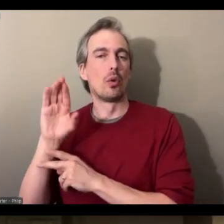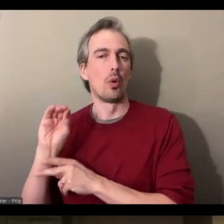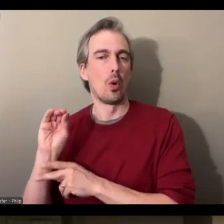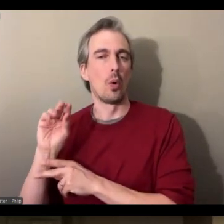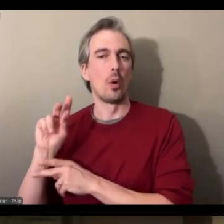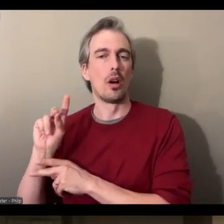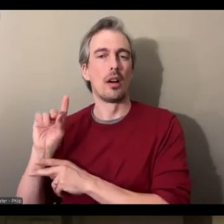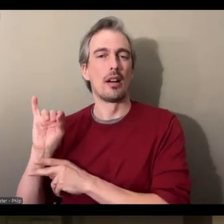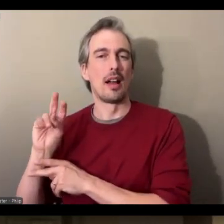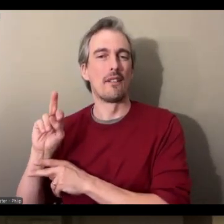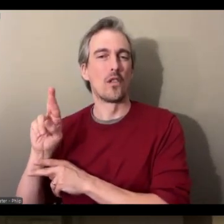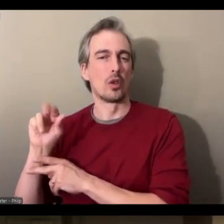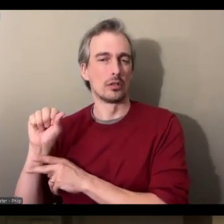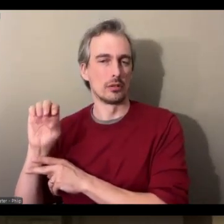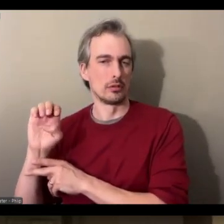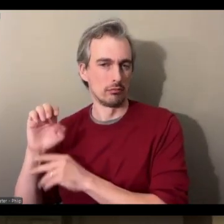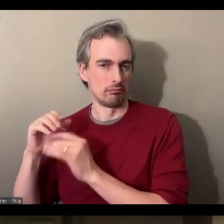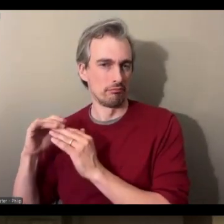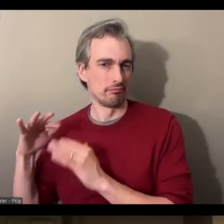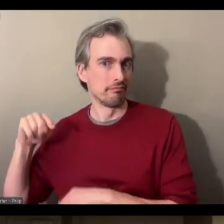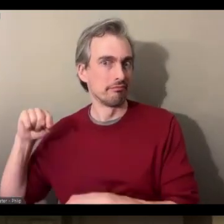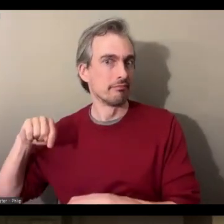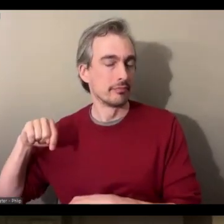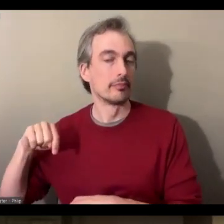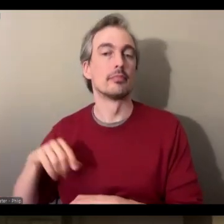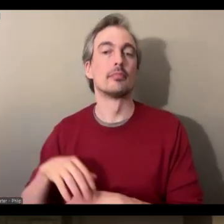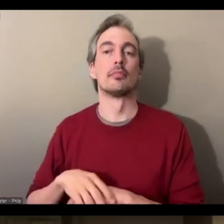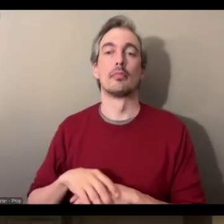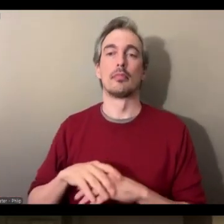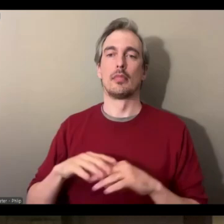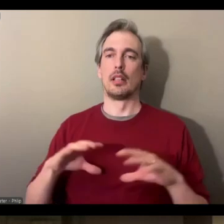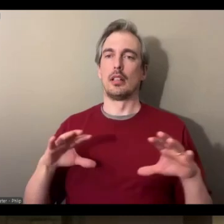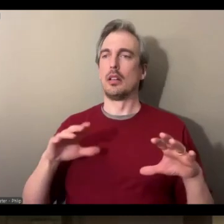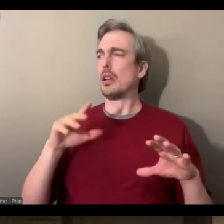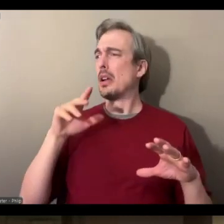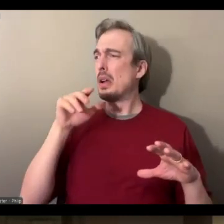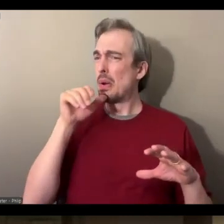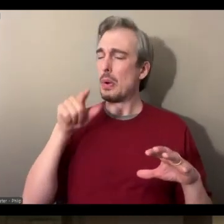who consume arts and culture. Who is turning up at these venues? Who is visiting these websites?